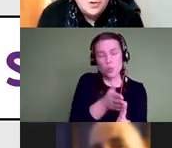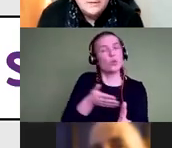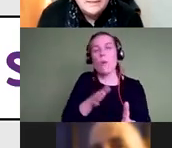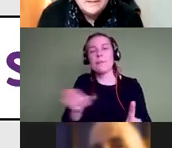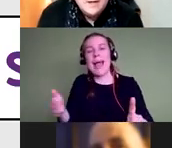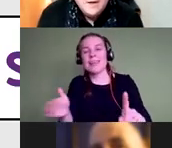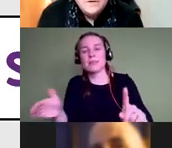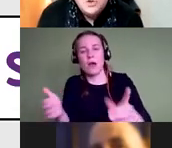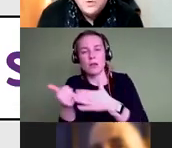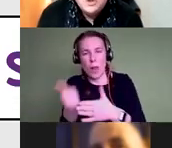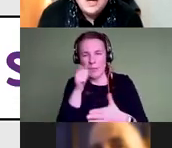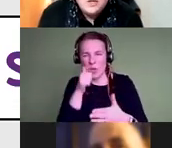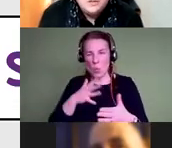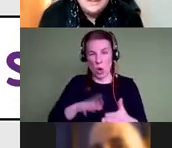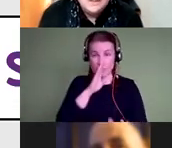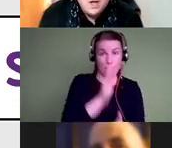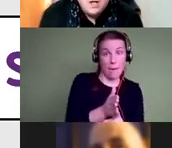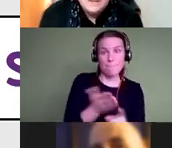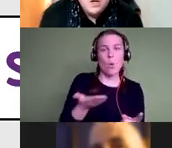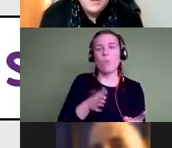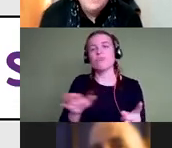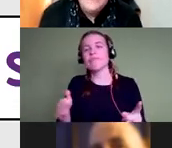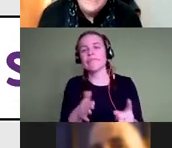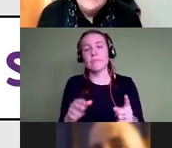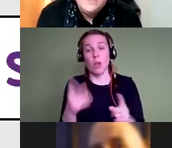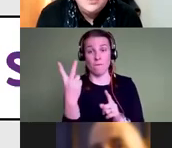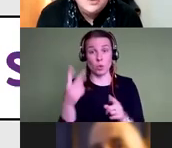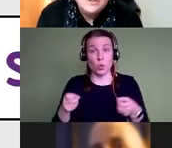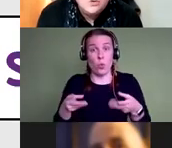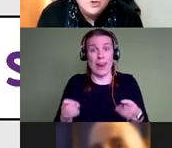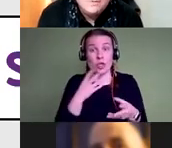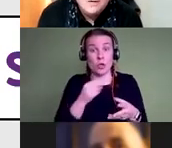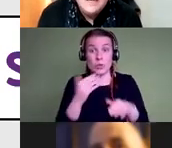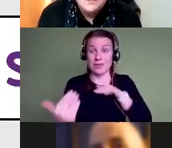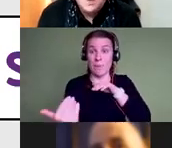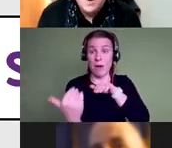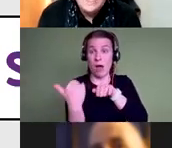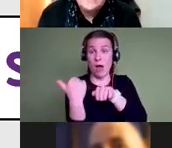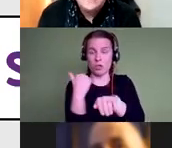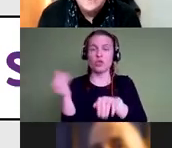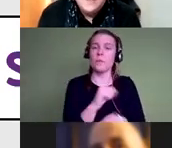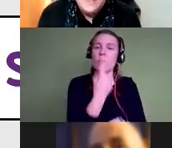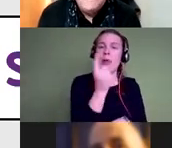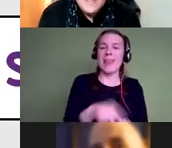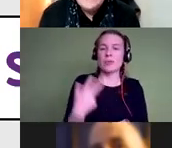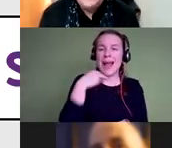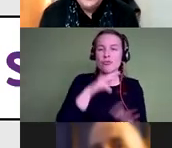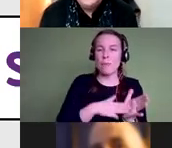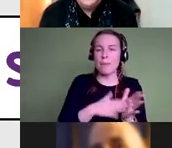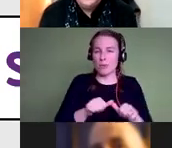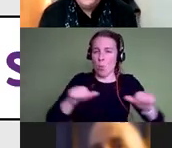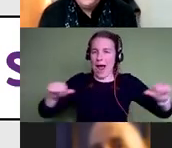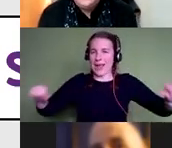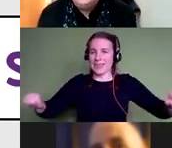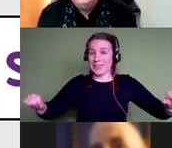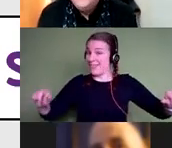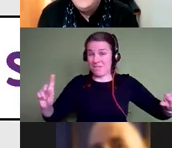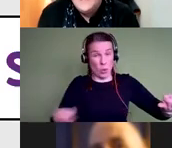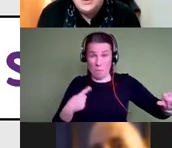m is required